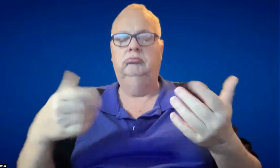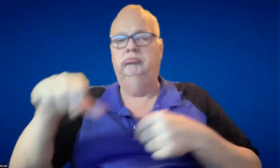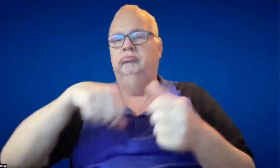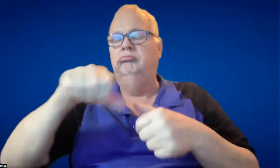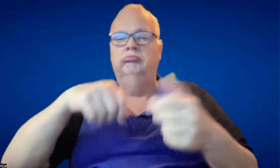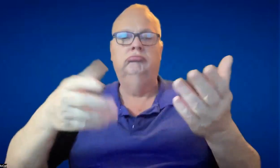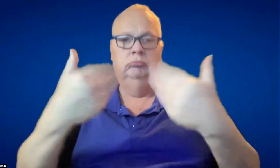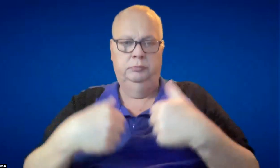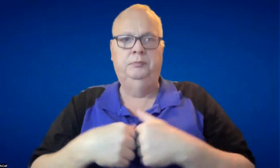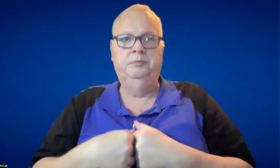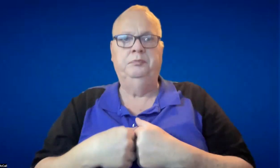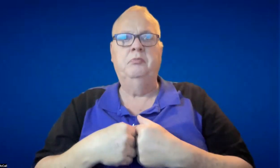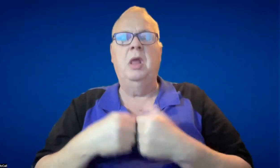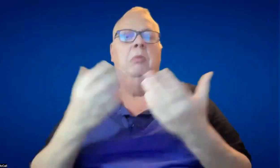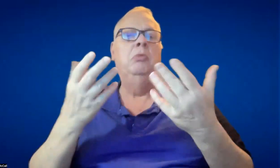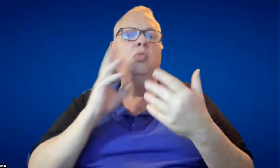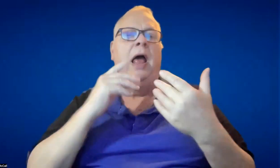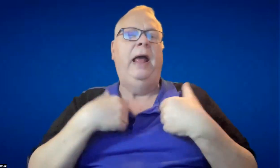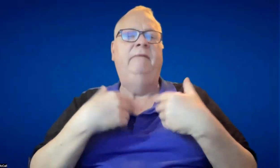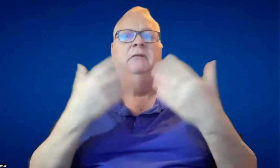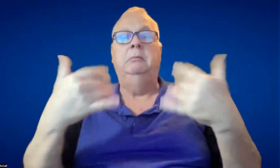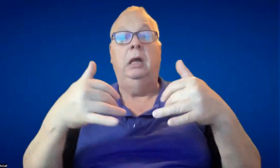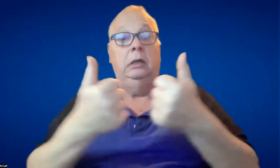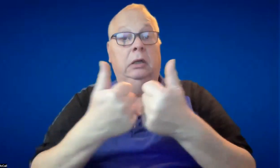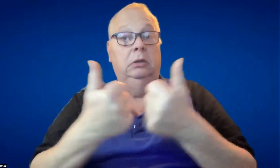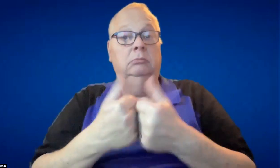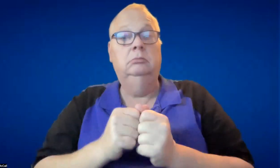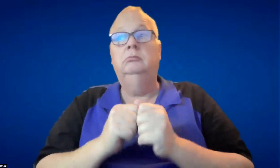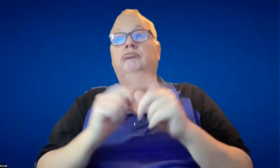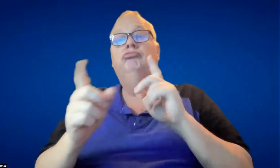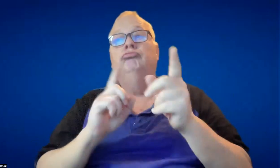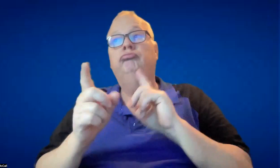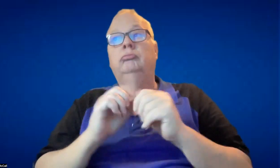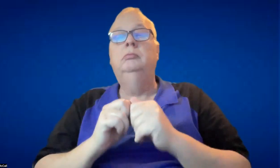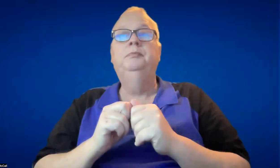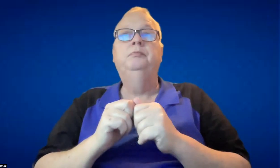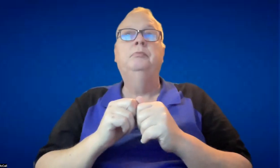So you can come for the social. We will have some games and chat.